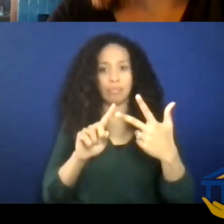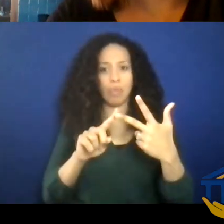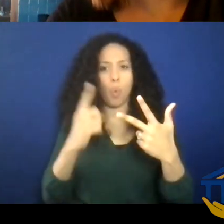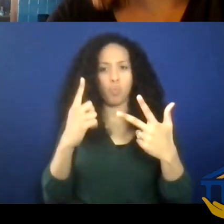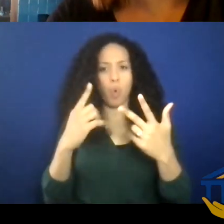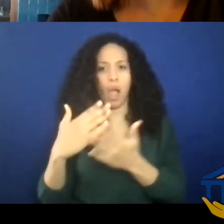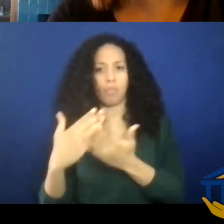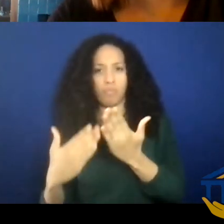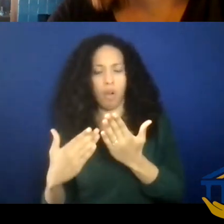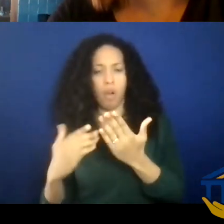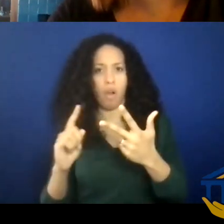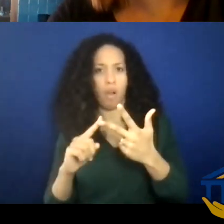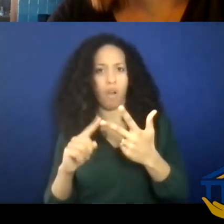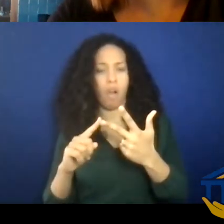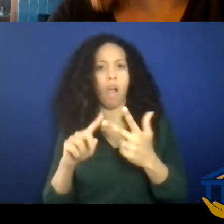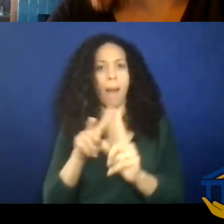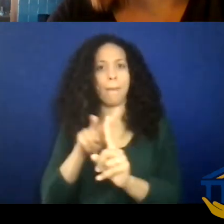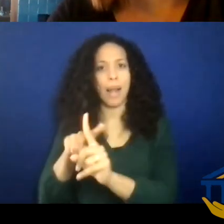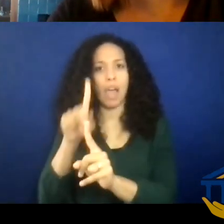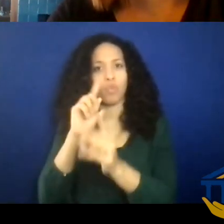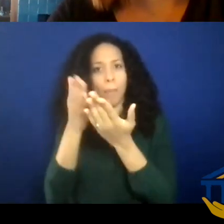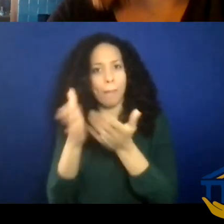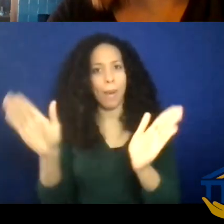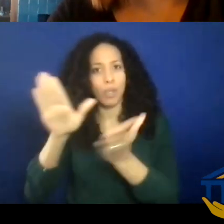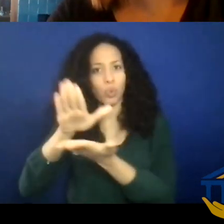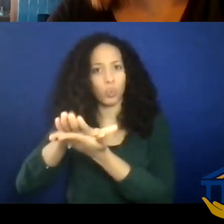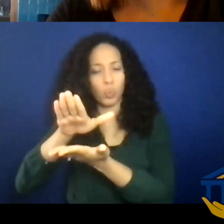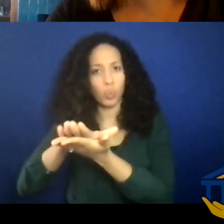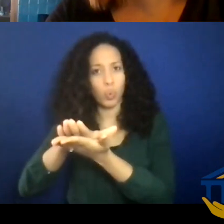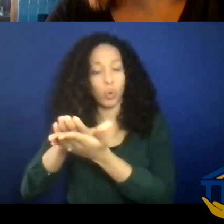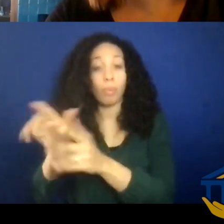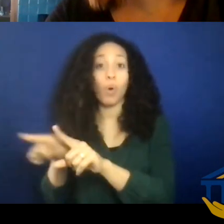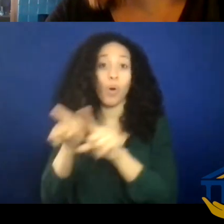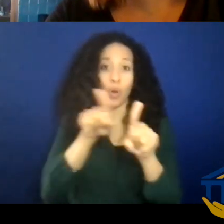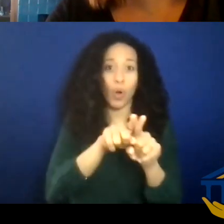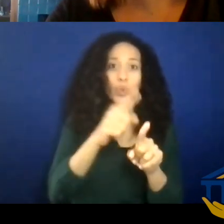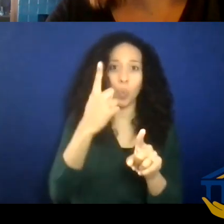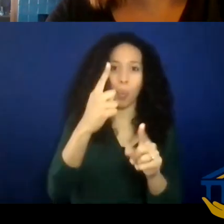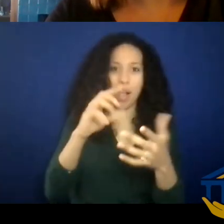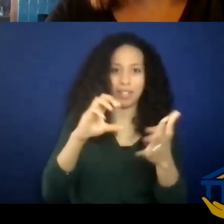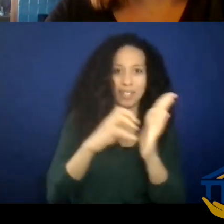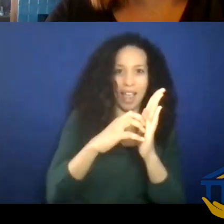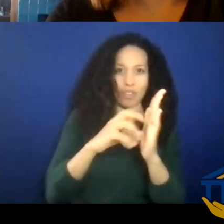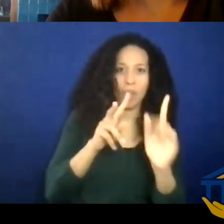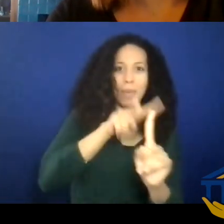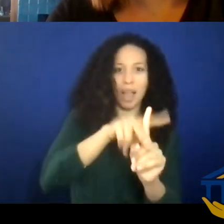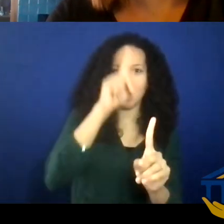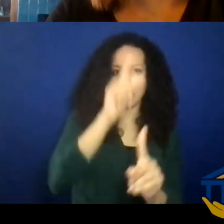public school settings and also one that applies in private school settings. The requirements